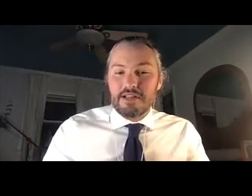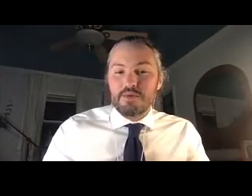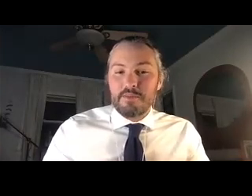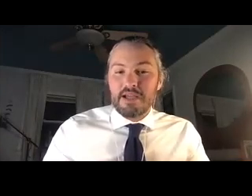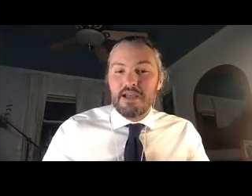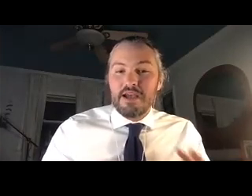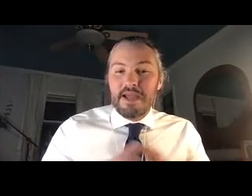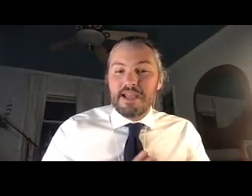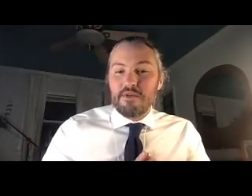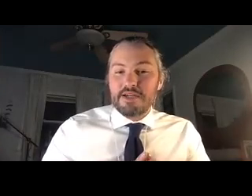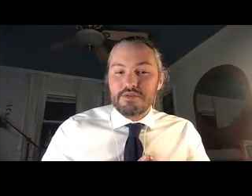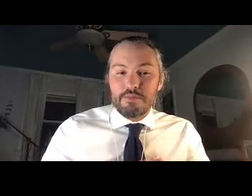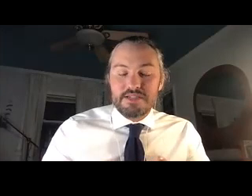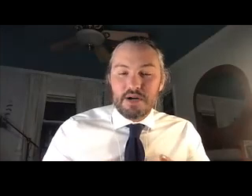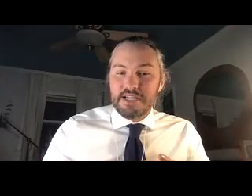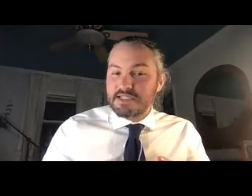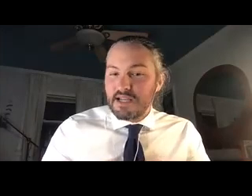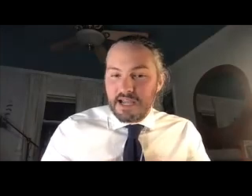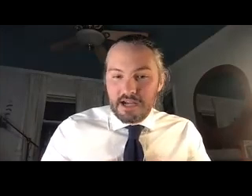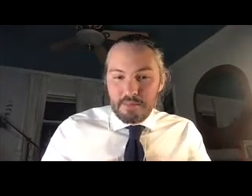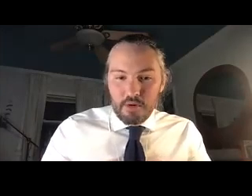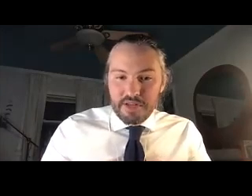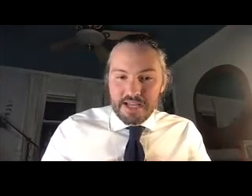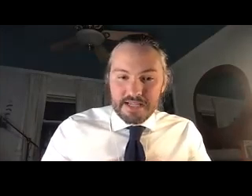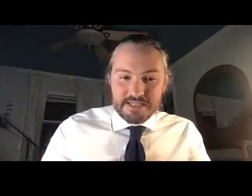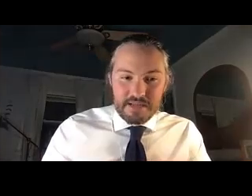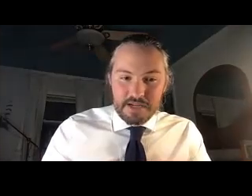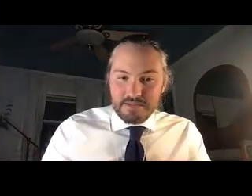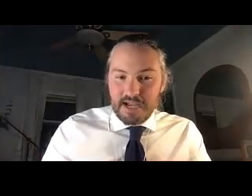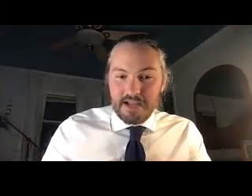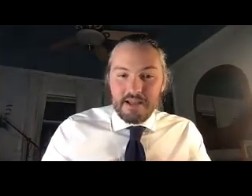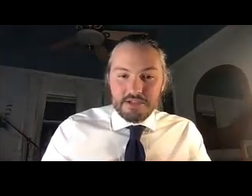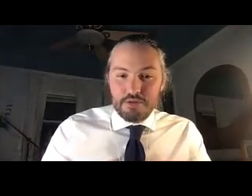swimming, making friends through best buddies, and a couple more that I can't see because my zoom